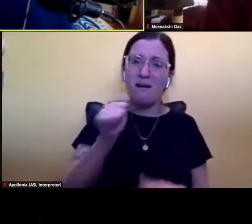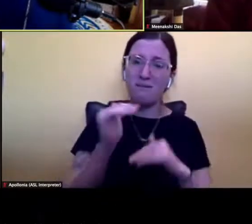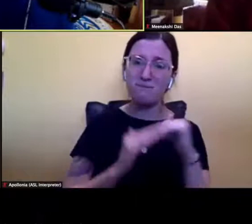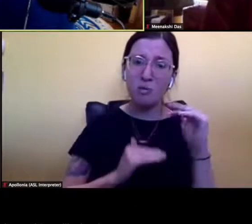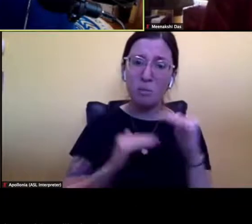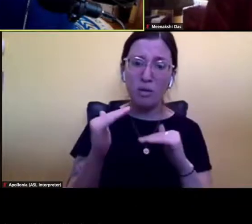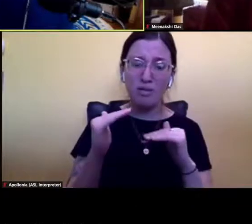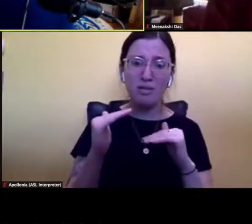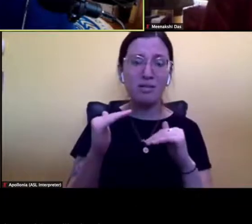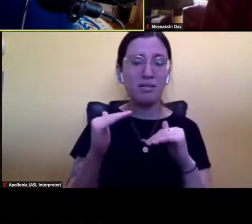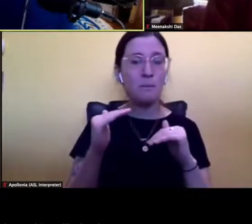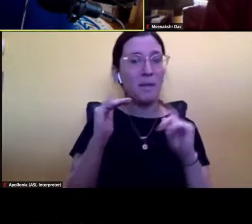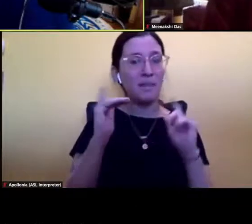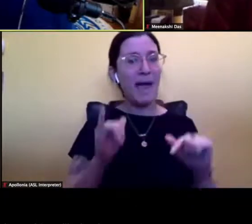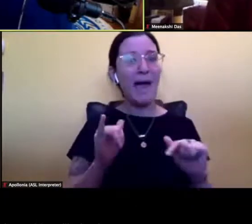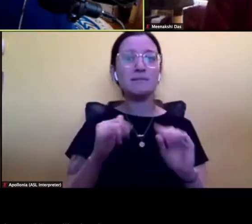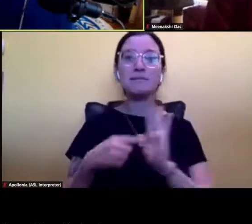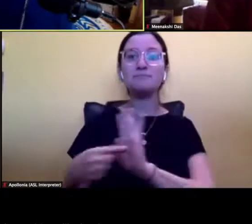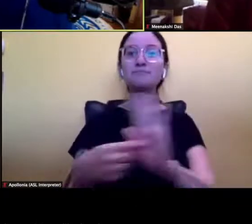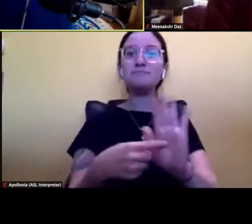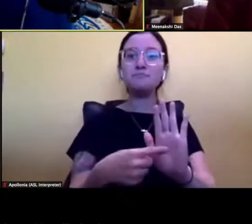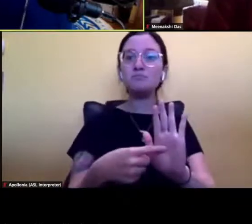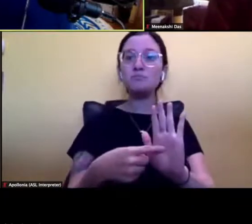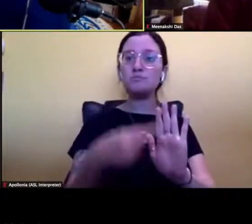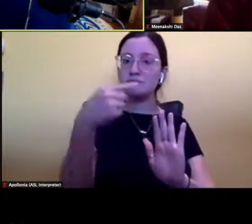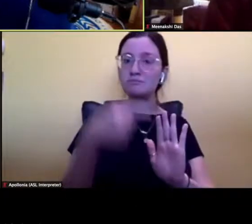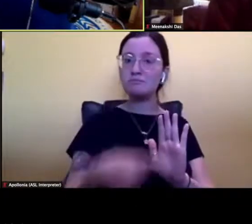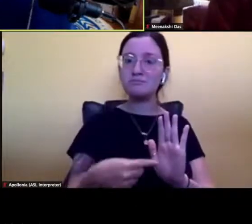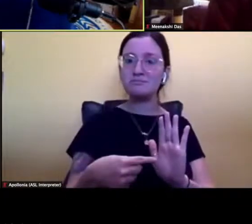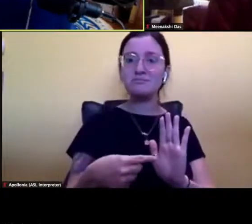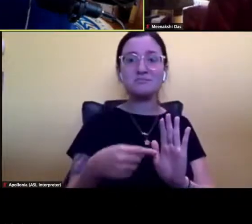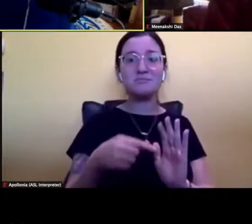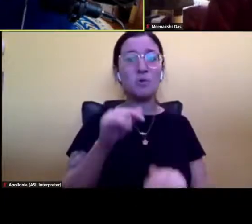present in a meeting and you position your body in ways that are